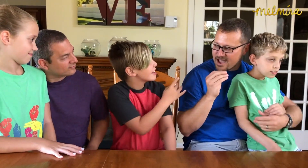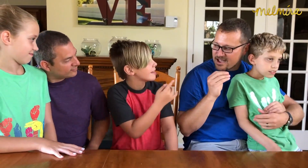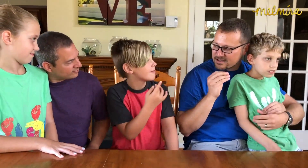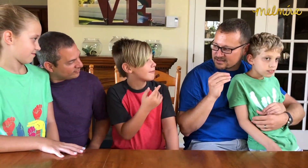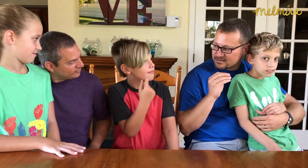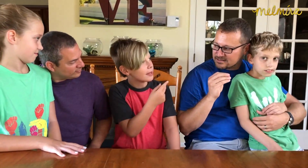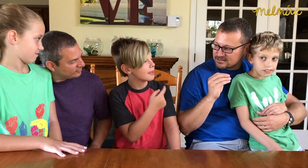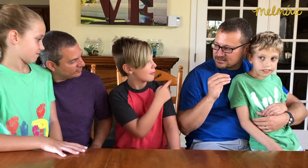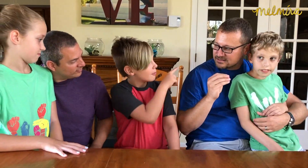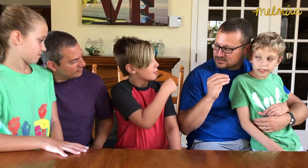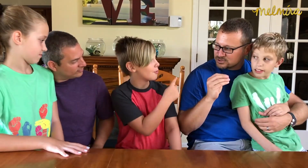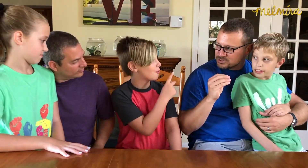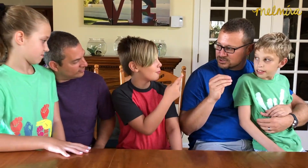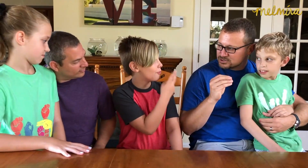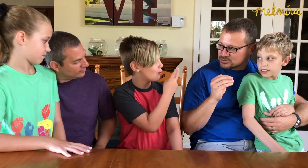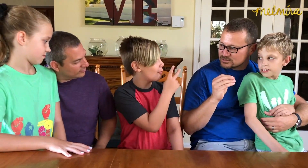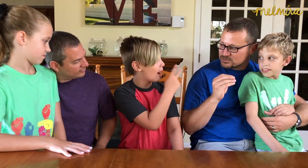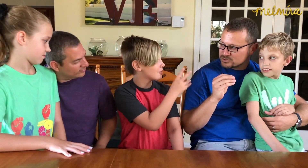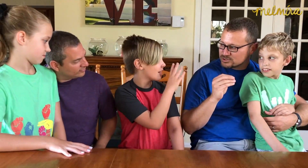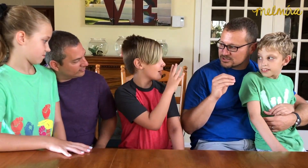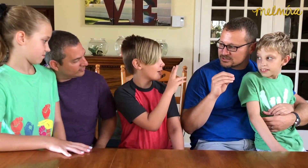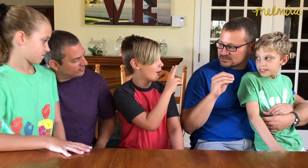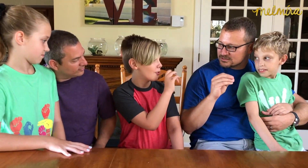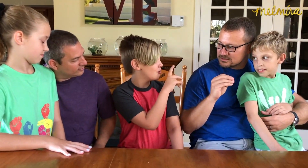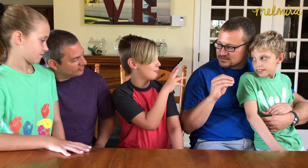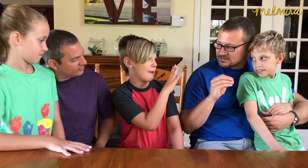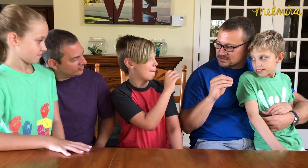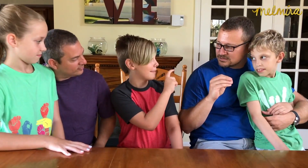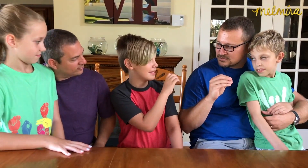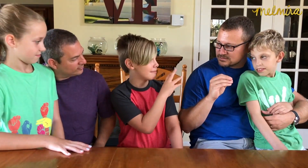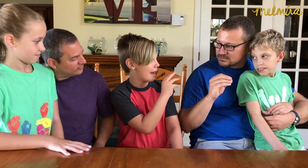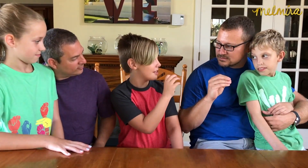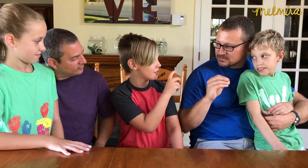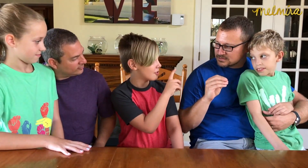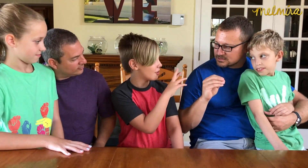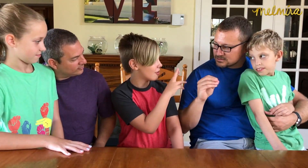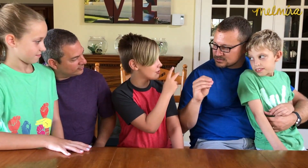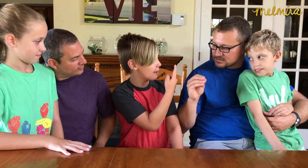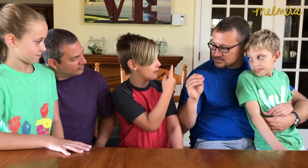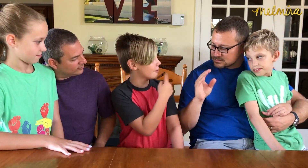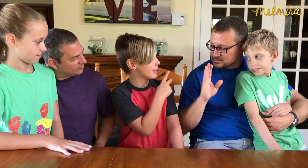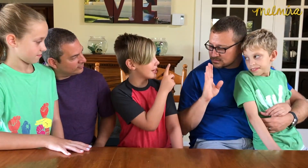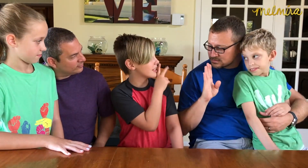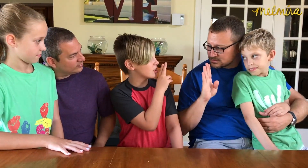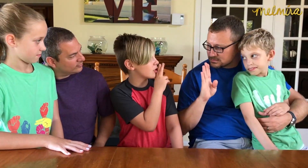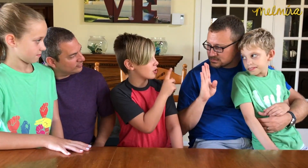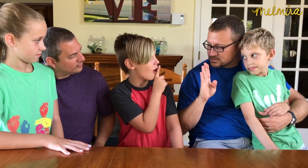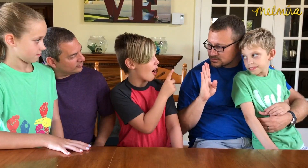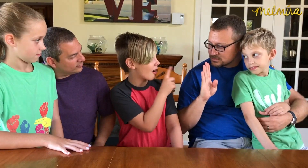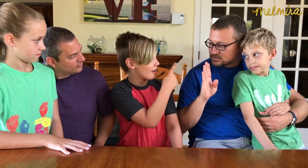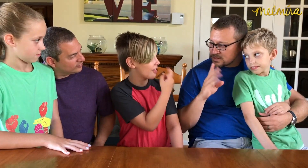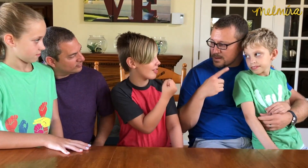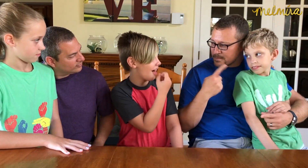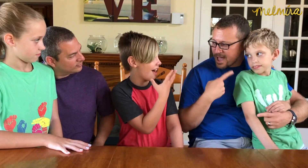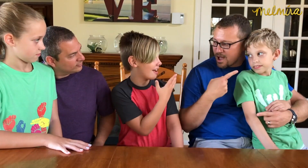Sometimes you watched and talked a lot.